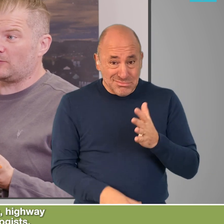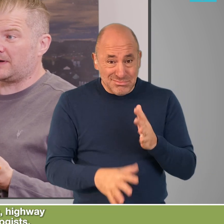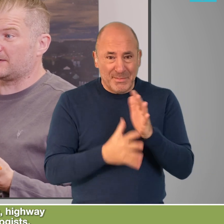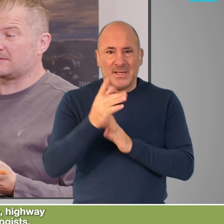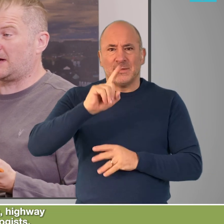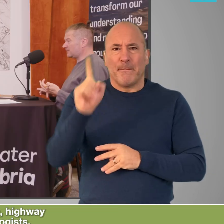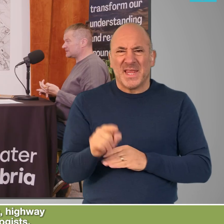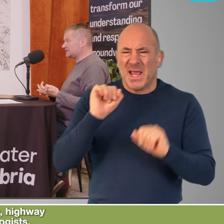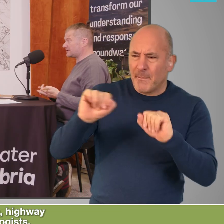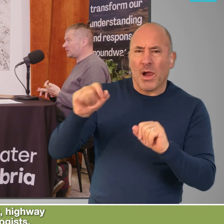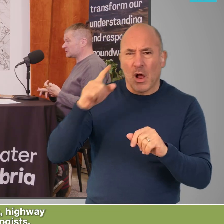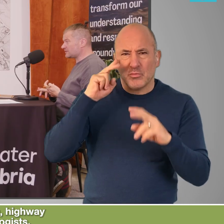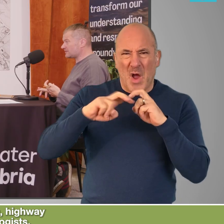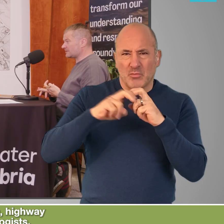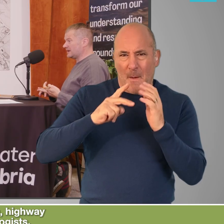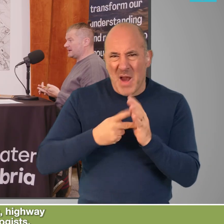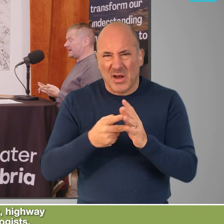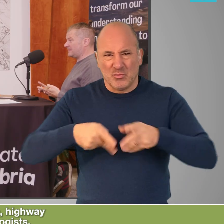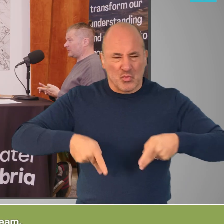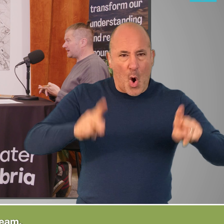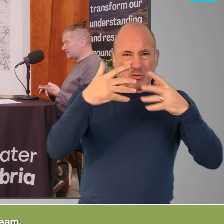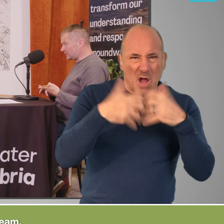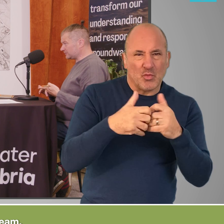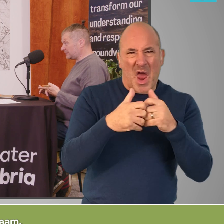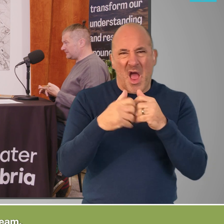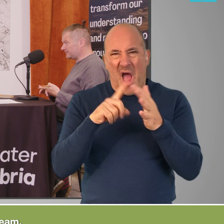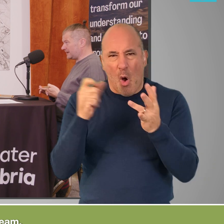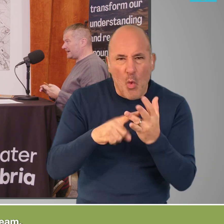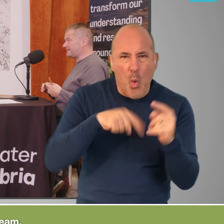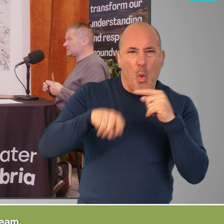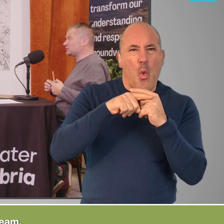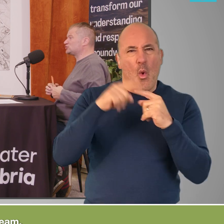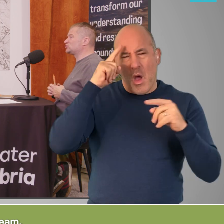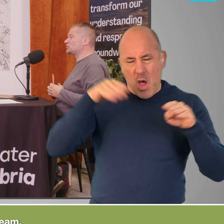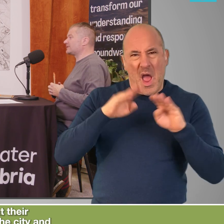transport planners, highway engineers, ecologists, our net zero team,